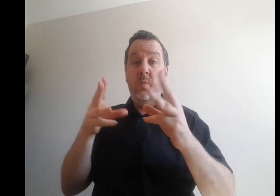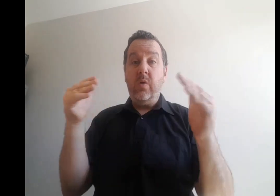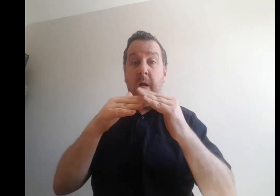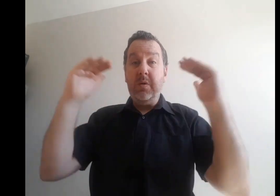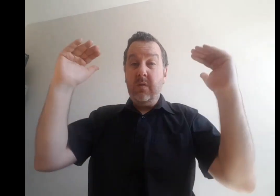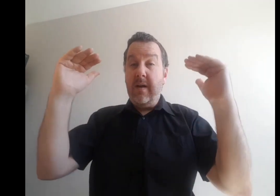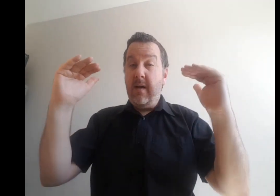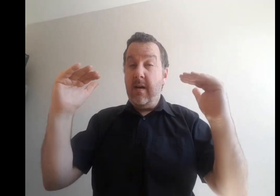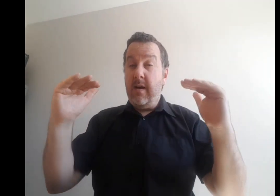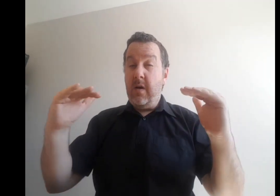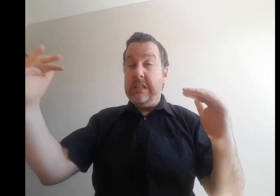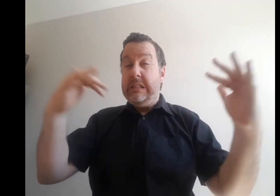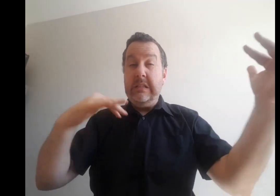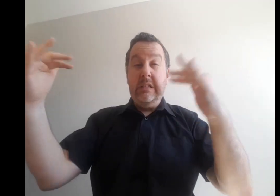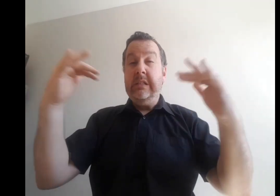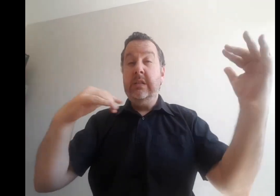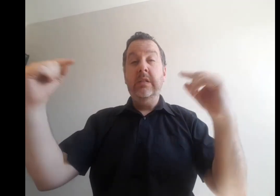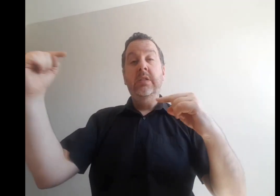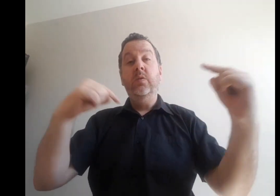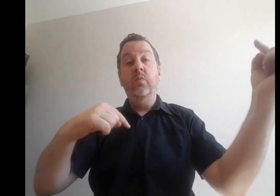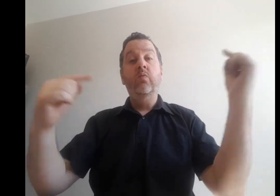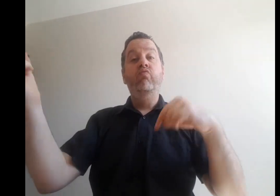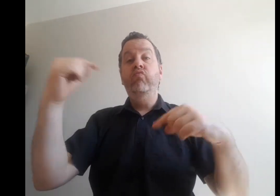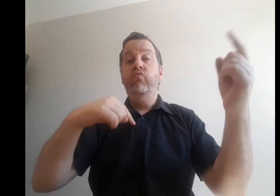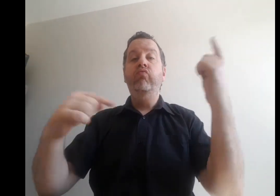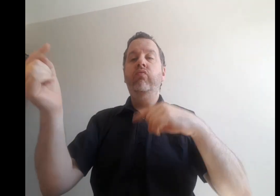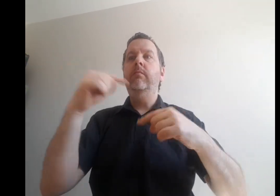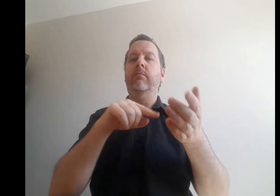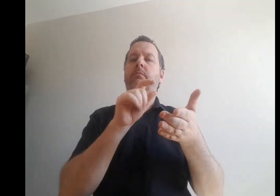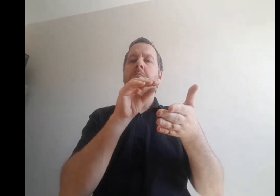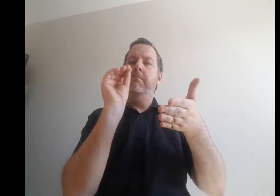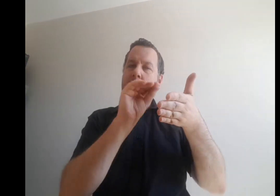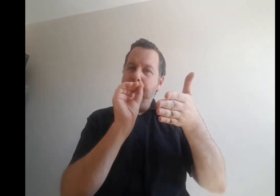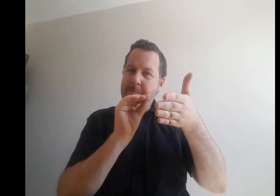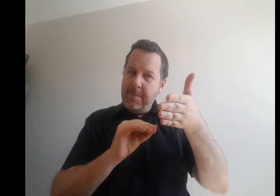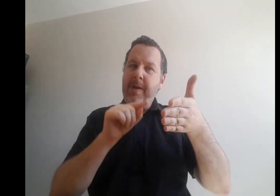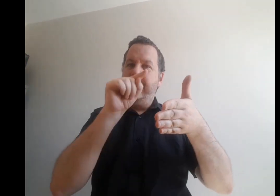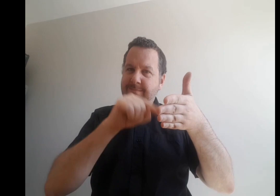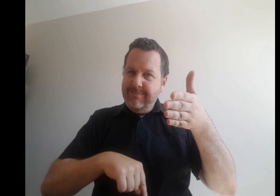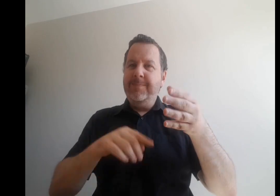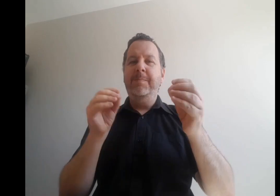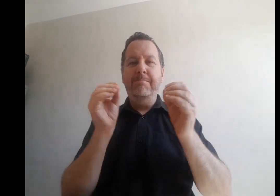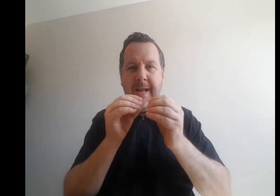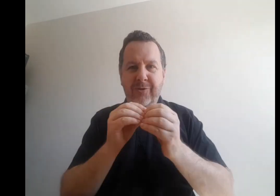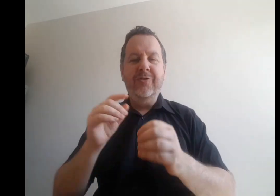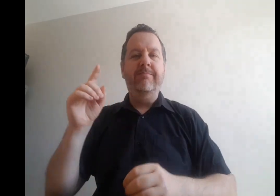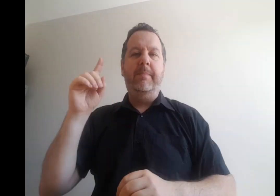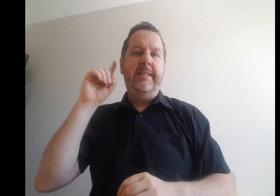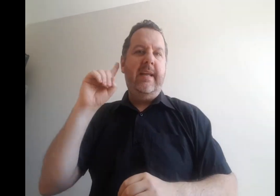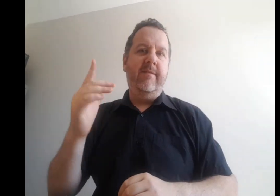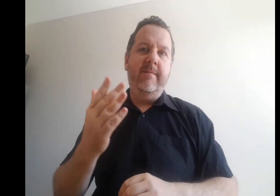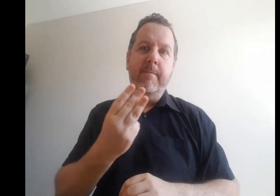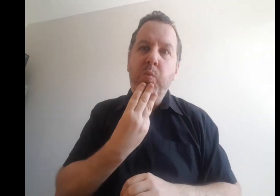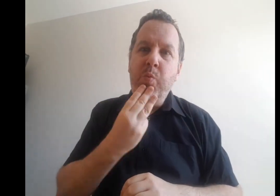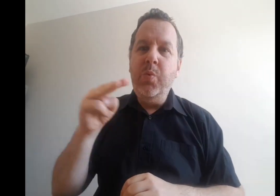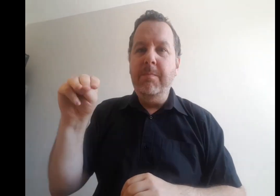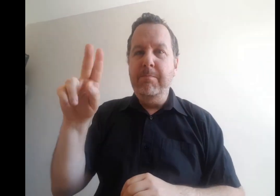that these experiences emerge. You'll see people described in the registers as "deaf mute", for example,